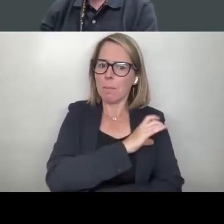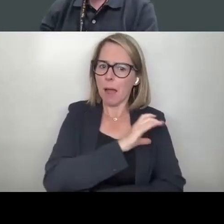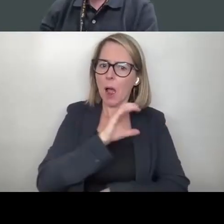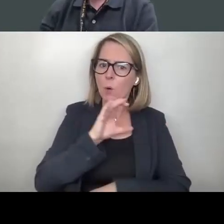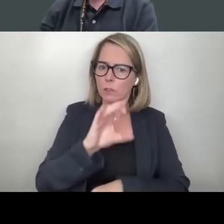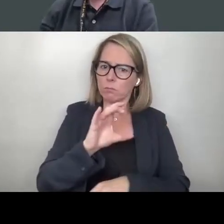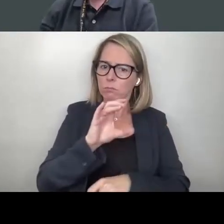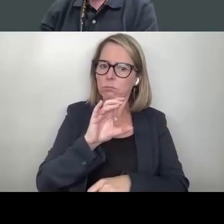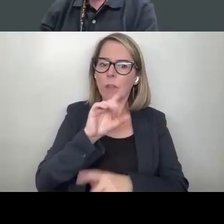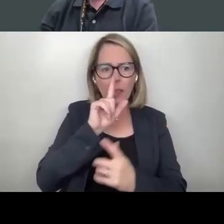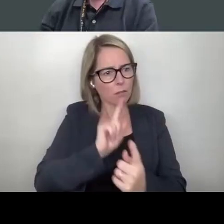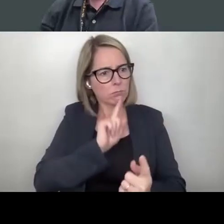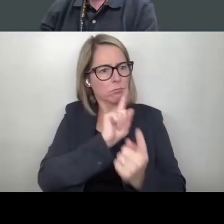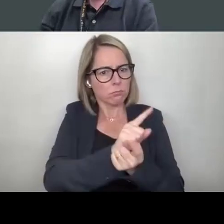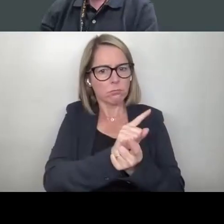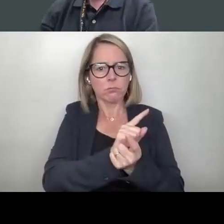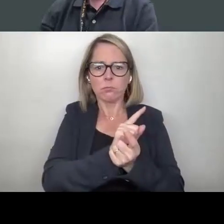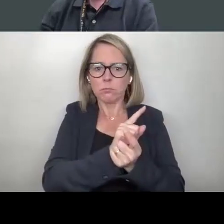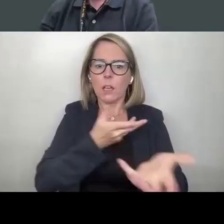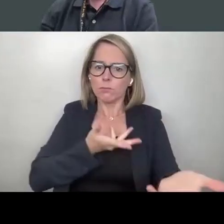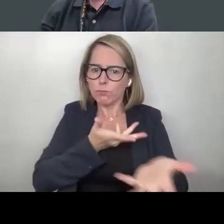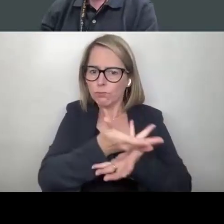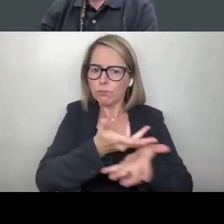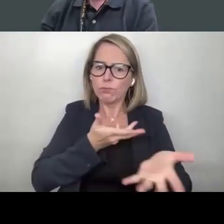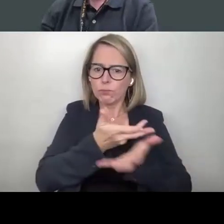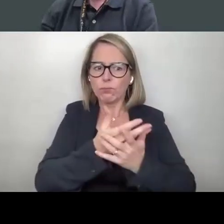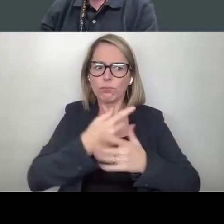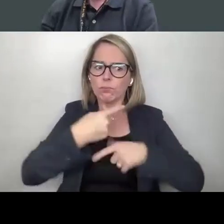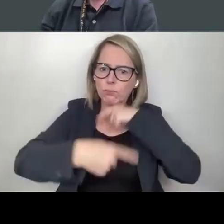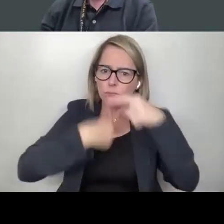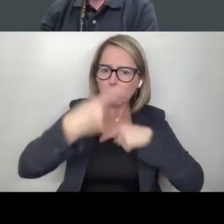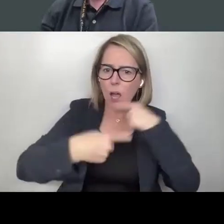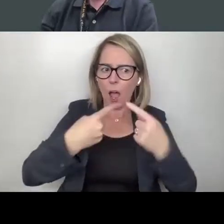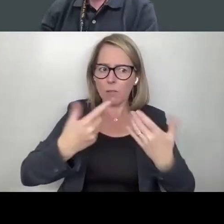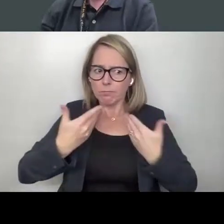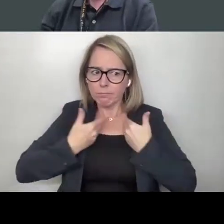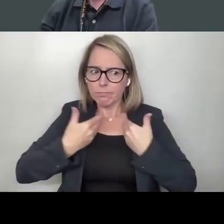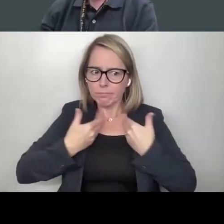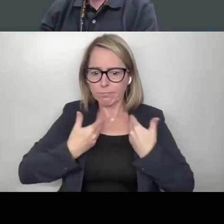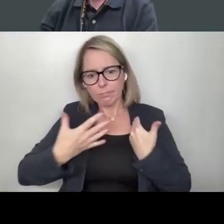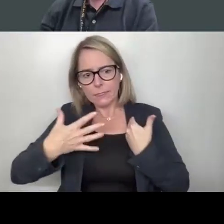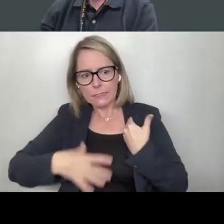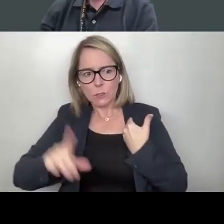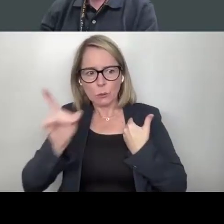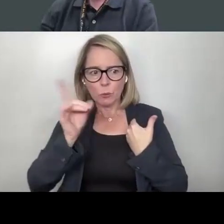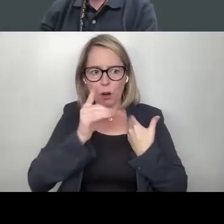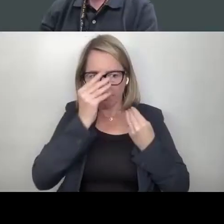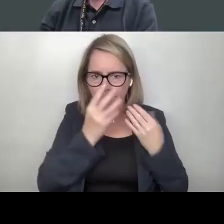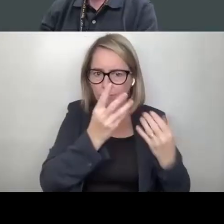provider and provide real advice on how to improve practice as it goes. I think if we have such a